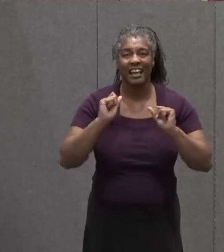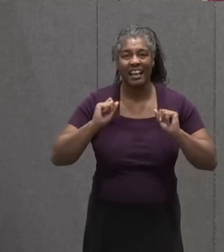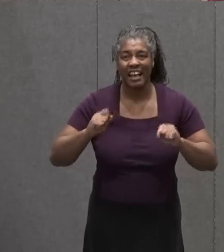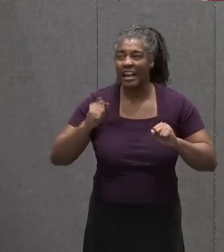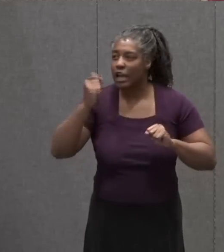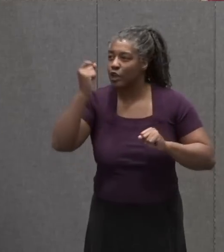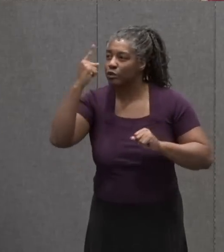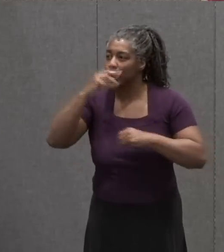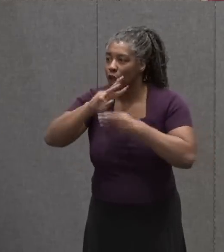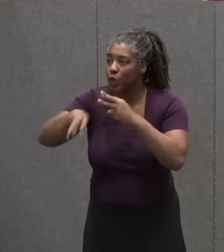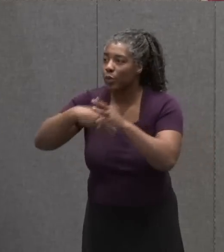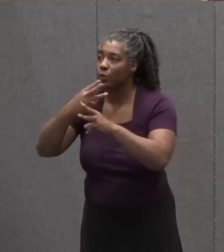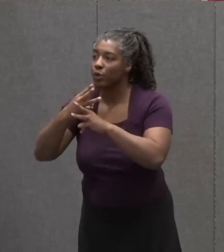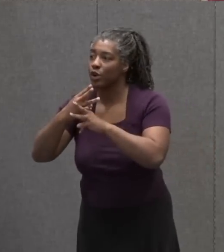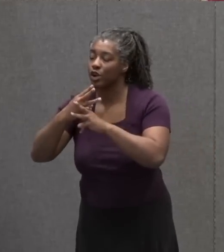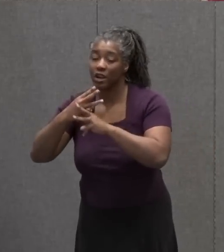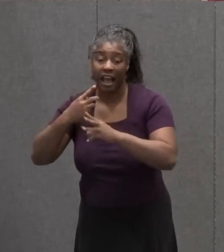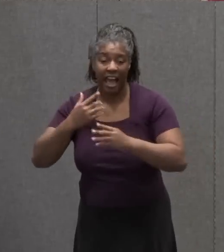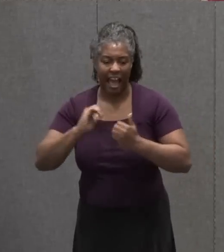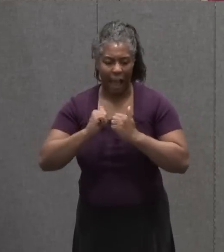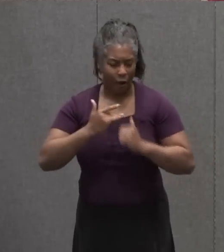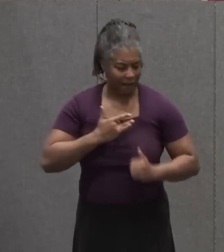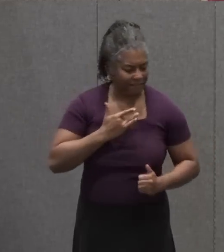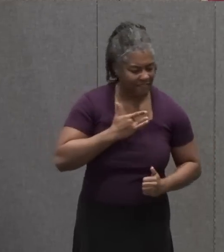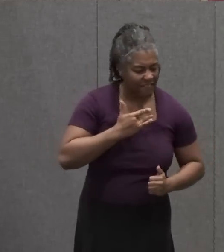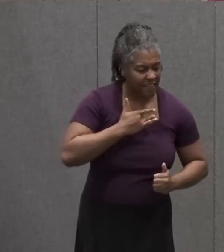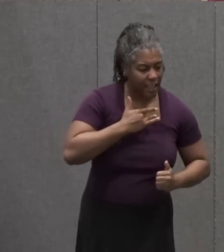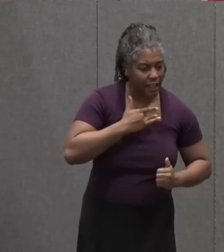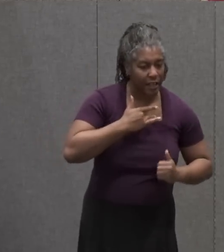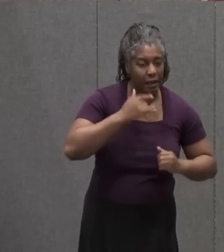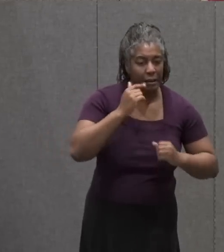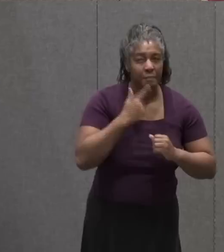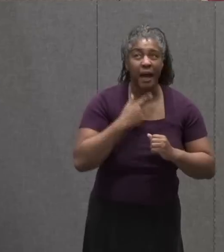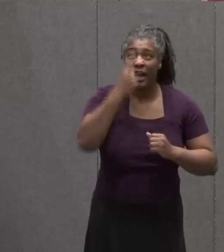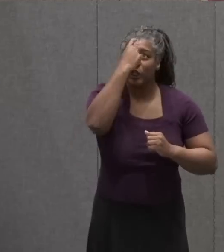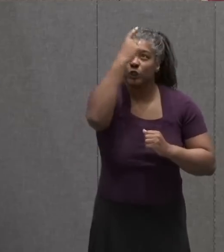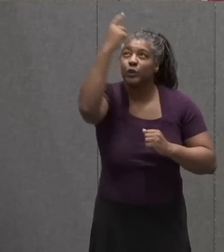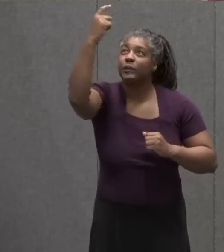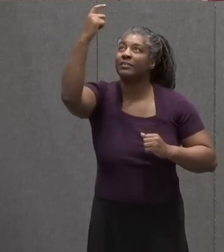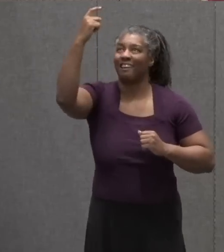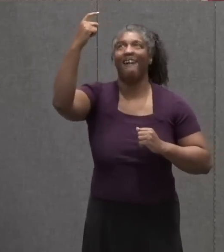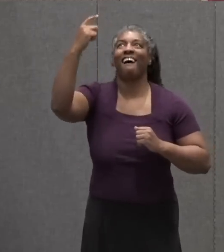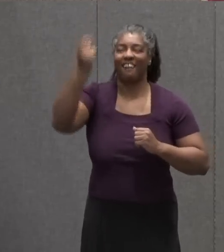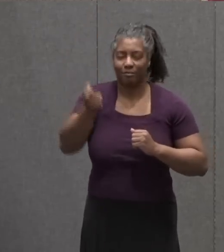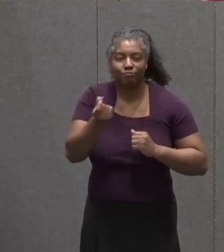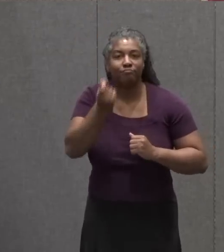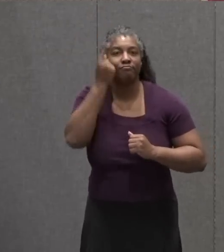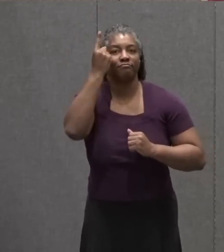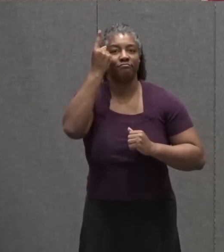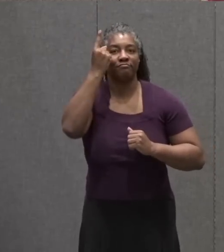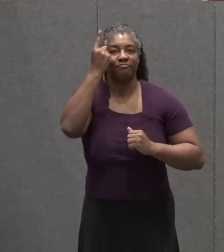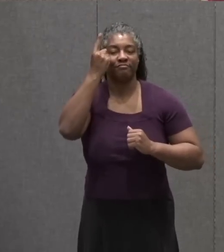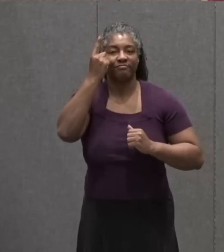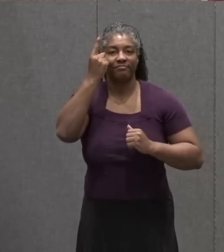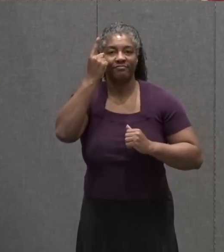One breezy afternoon, Jerome climbed to the highest hill pulling a wagon packed with his word collection.